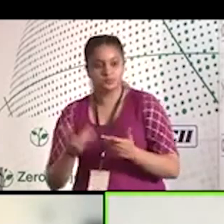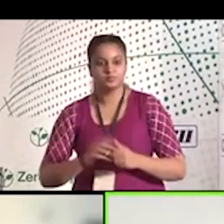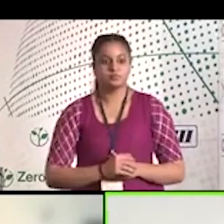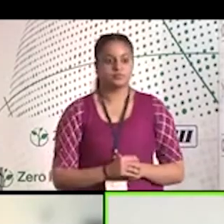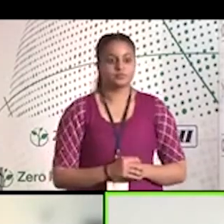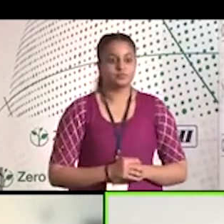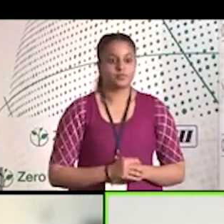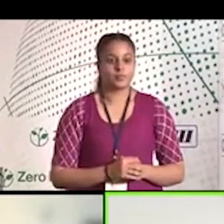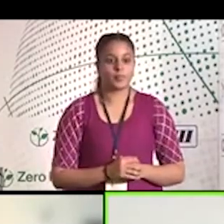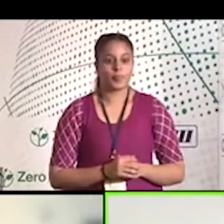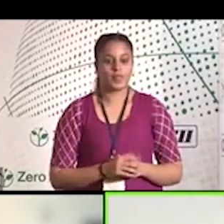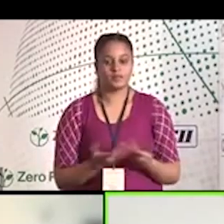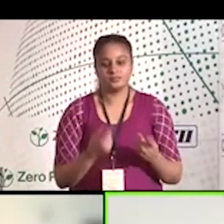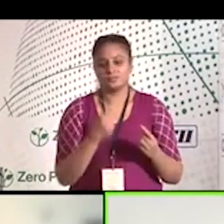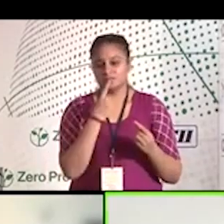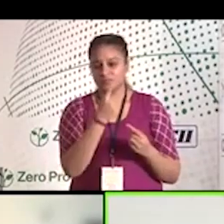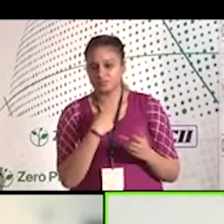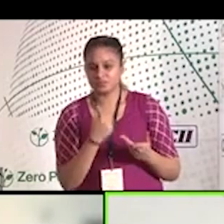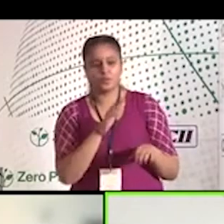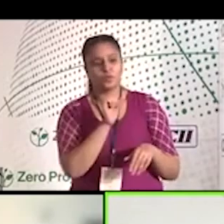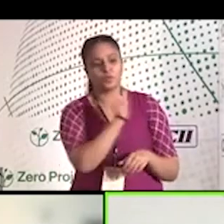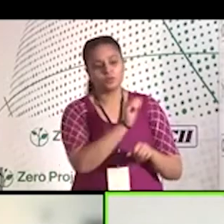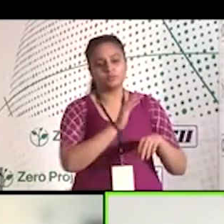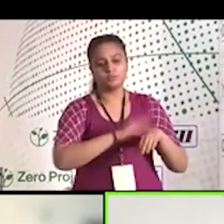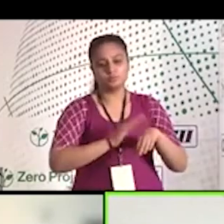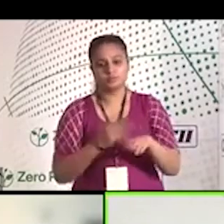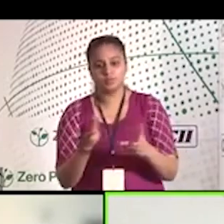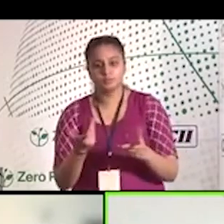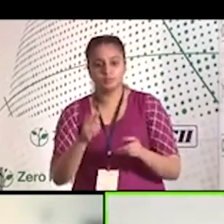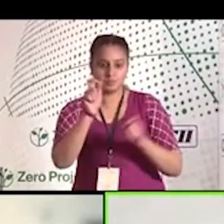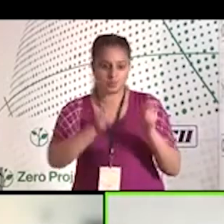So tell us based on your experience of training versus the disabilities for IT